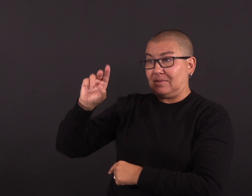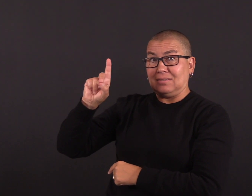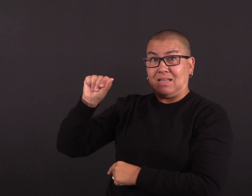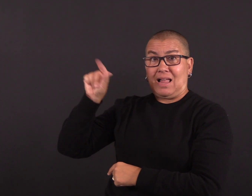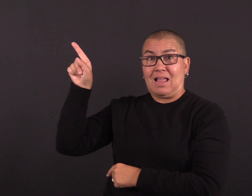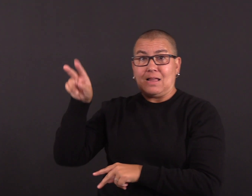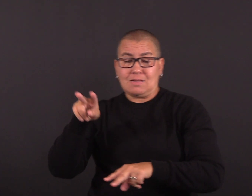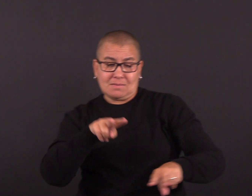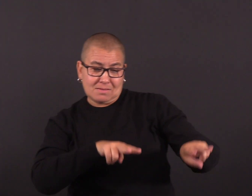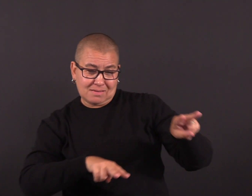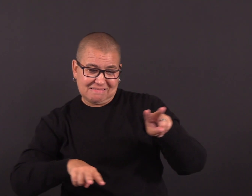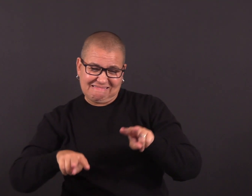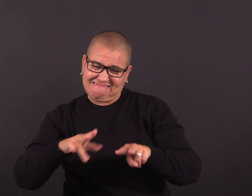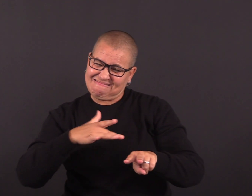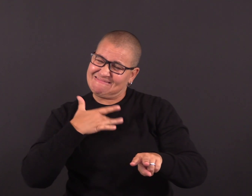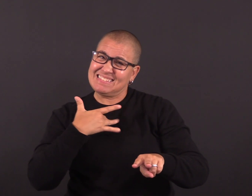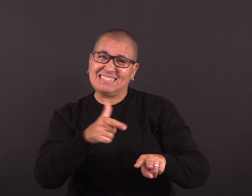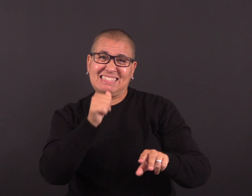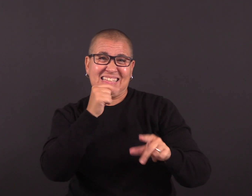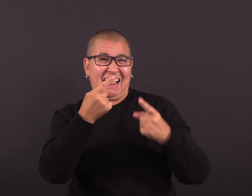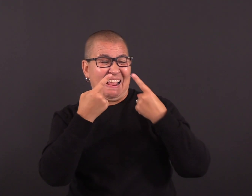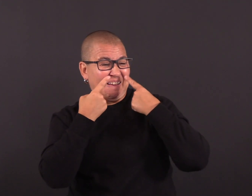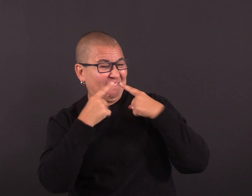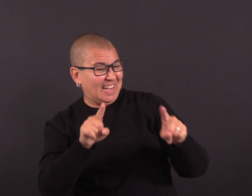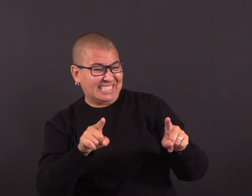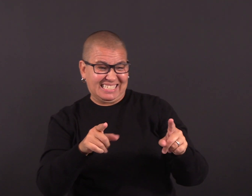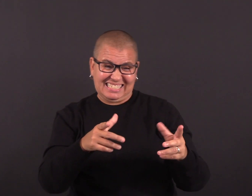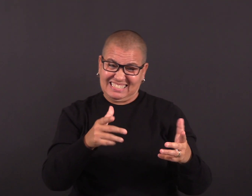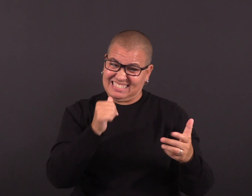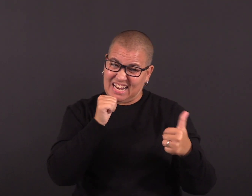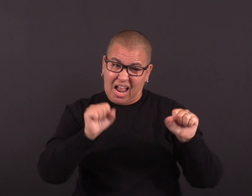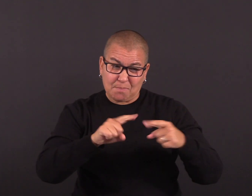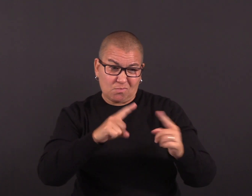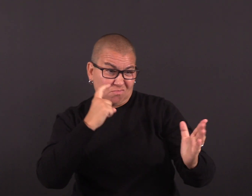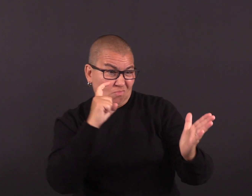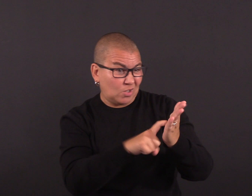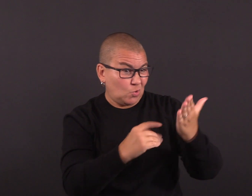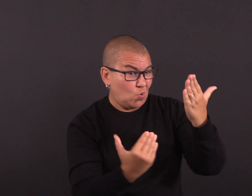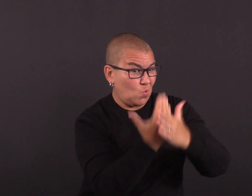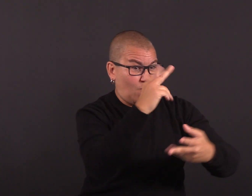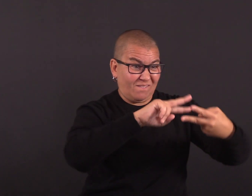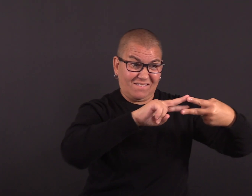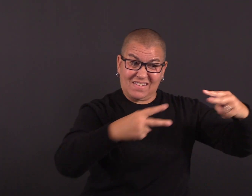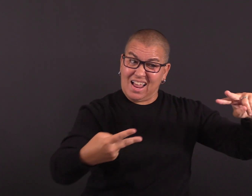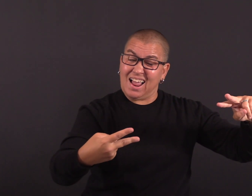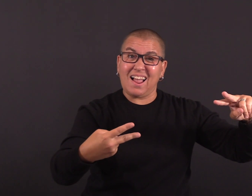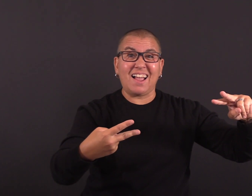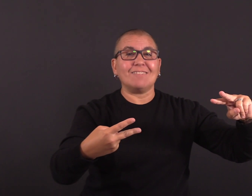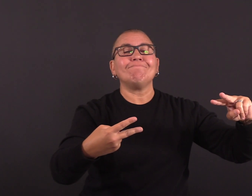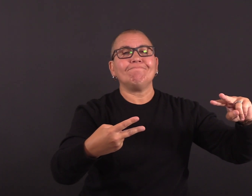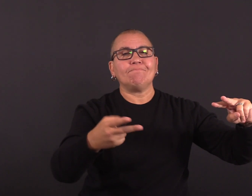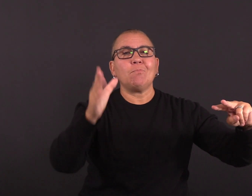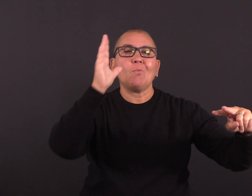machine" has been preparing for manual experiments to validate whether home COVID tests are less